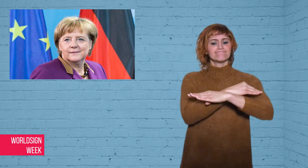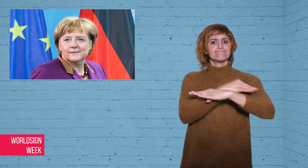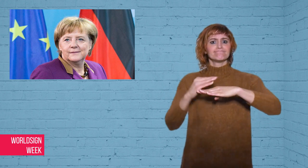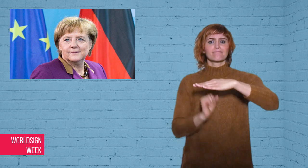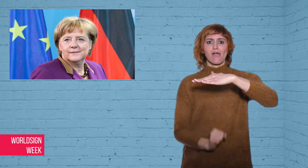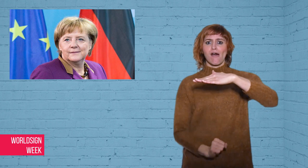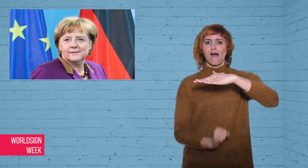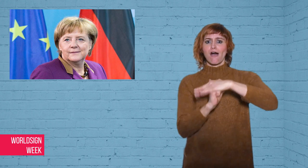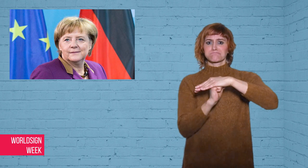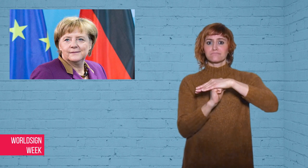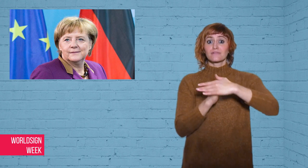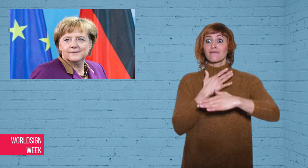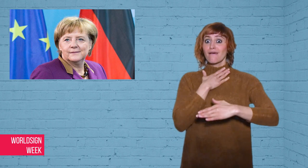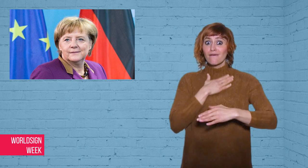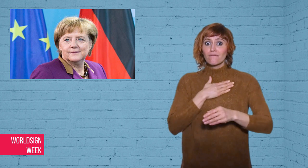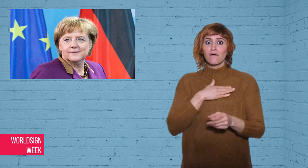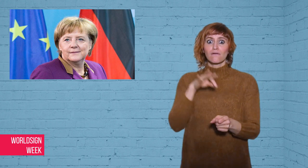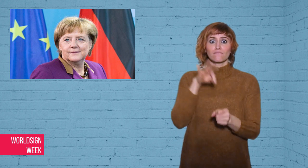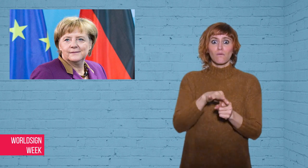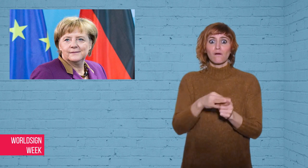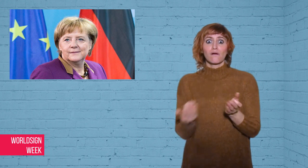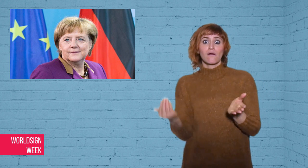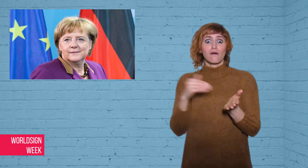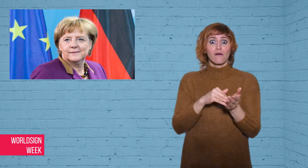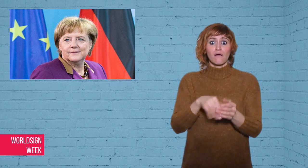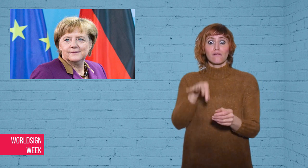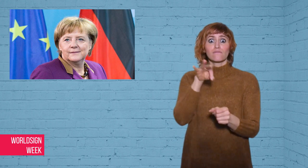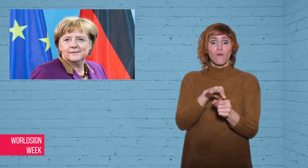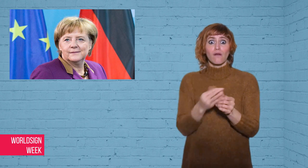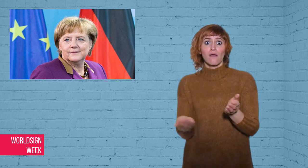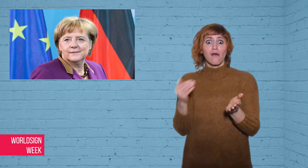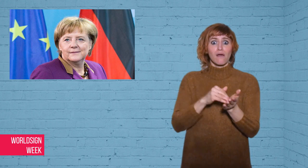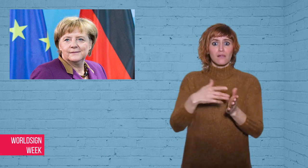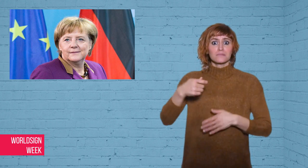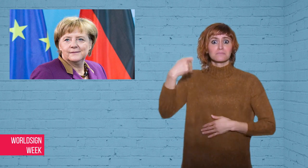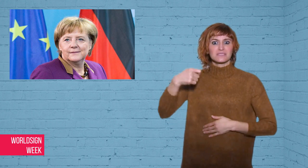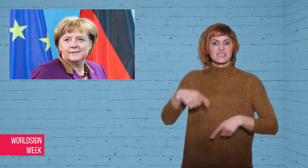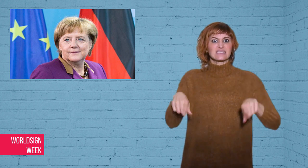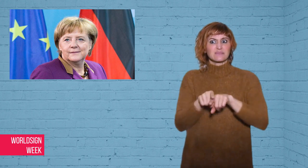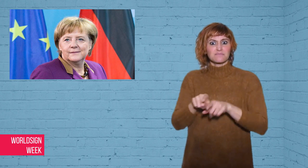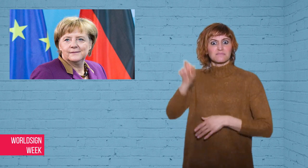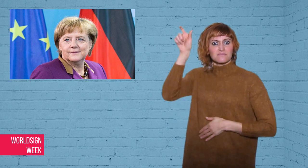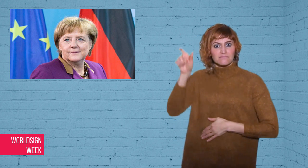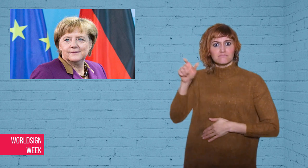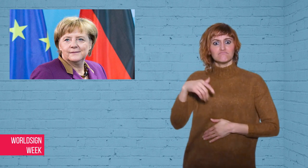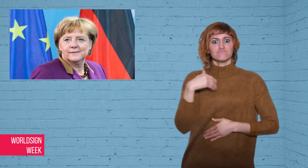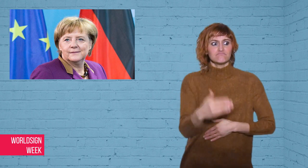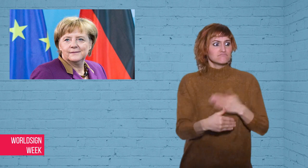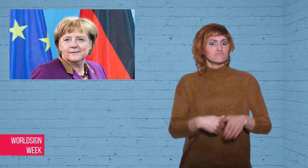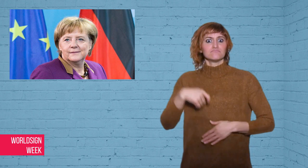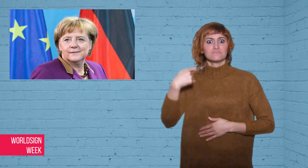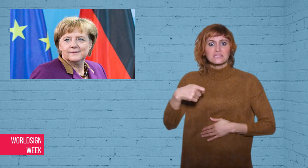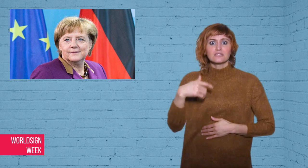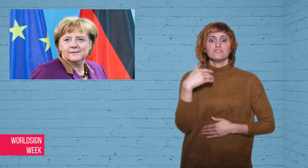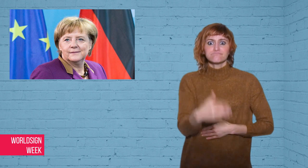of terms for the Chancellor/Prime Minister position